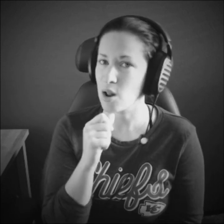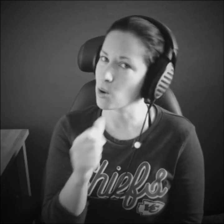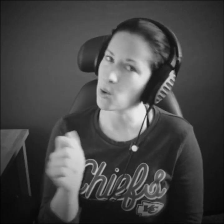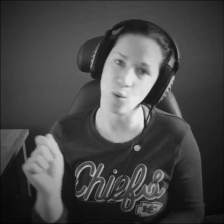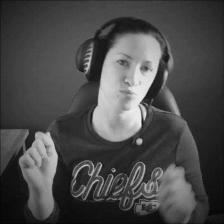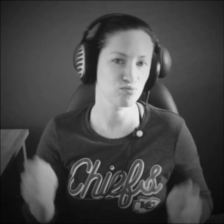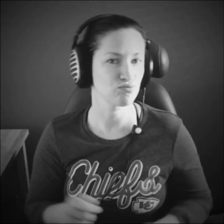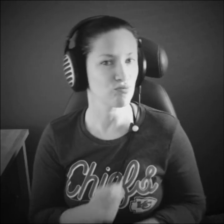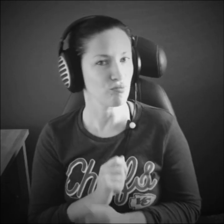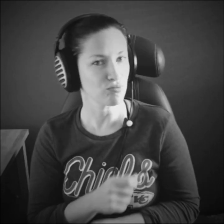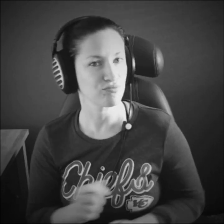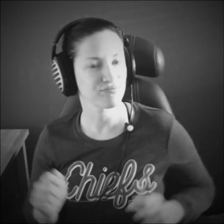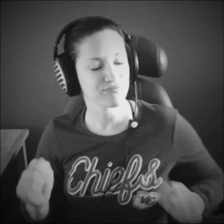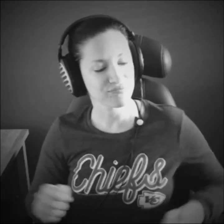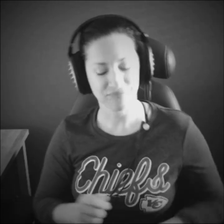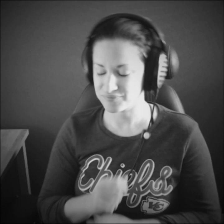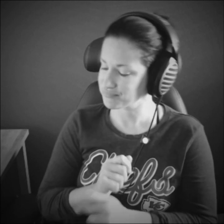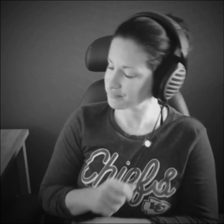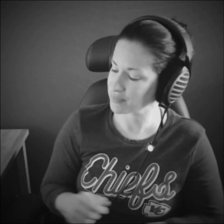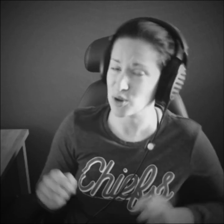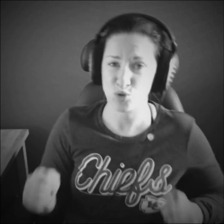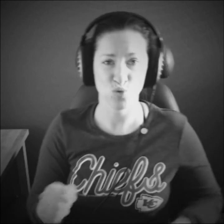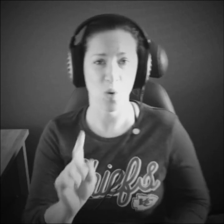you are not alone.